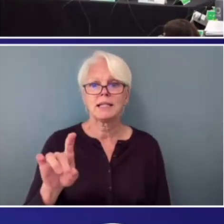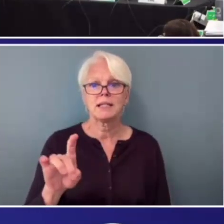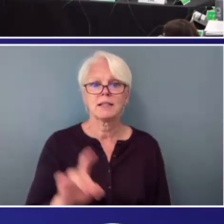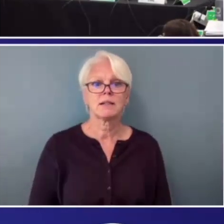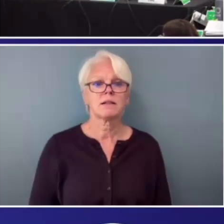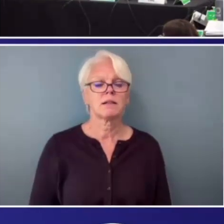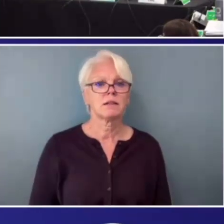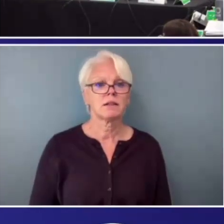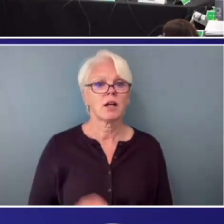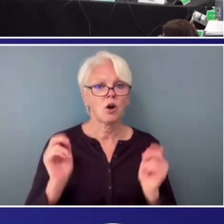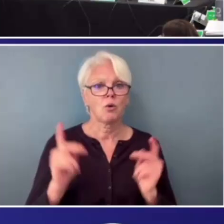Okay. Thumbs, please.